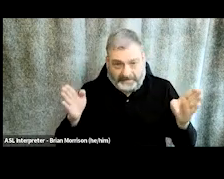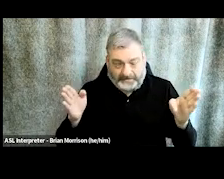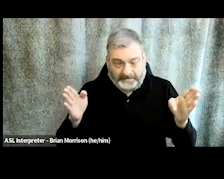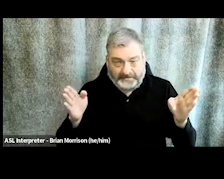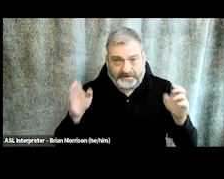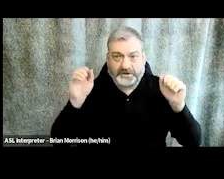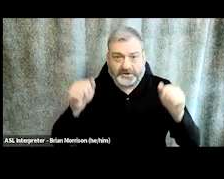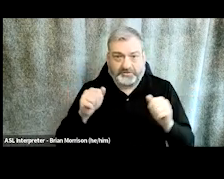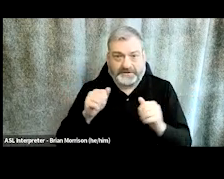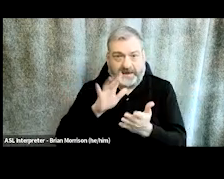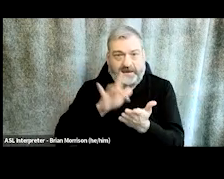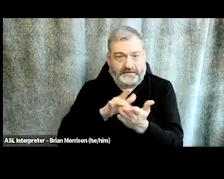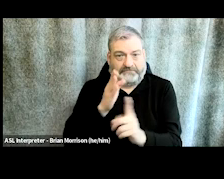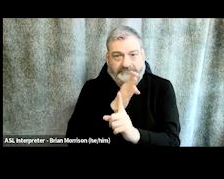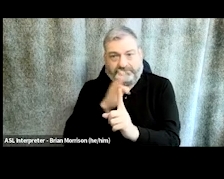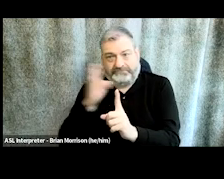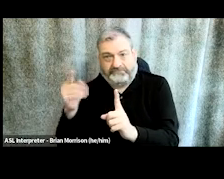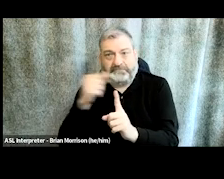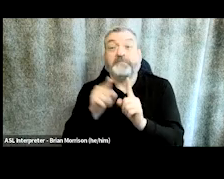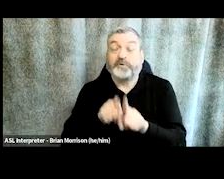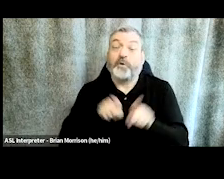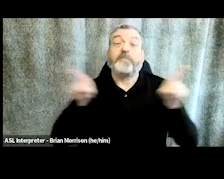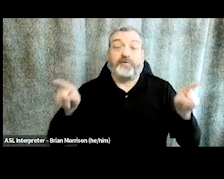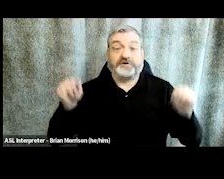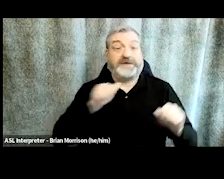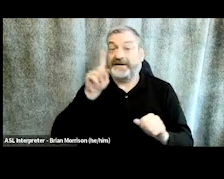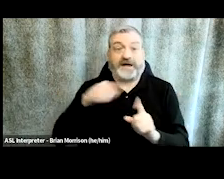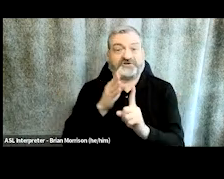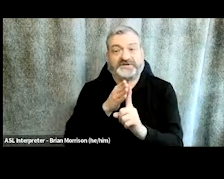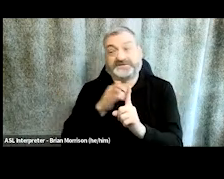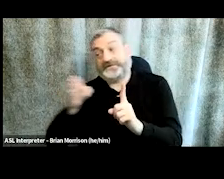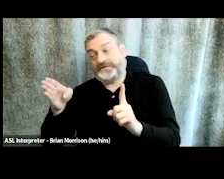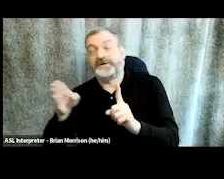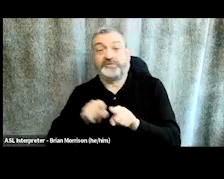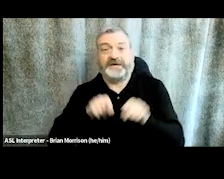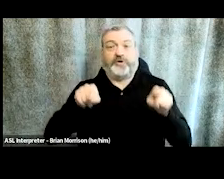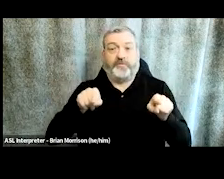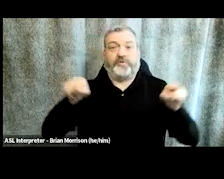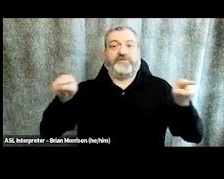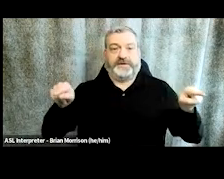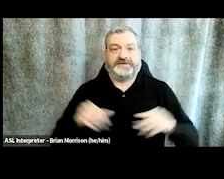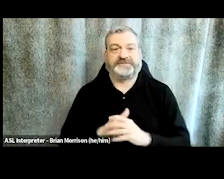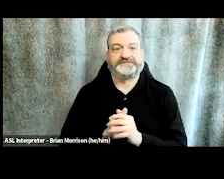In our user experience, we have a guiding principle at Tamman,